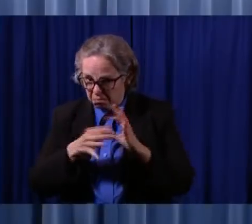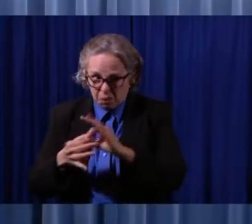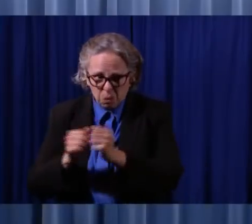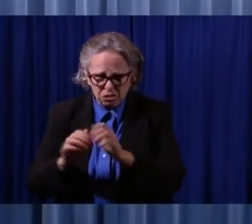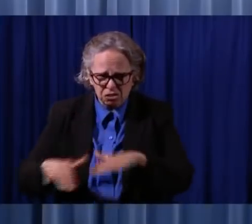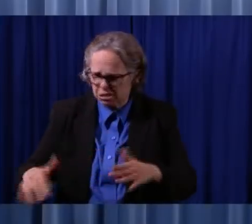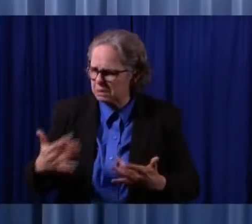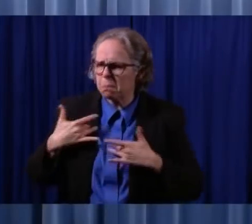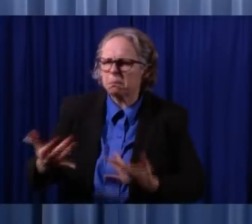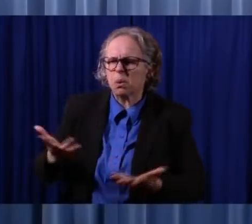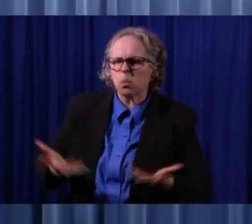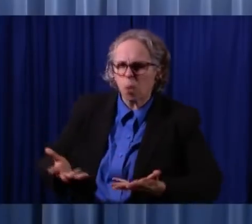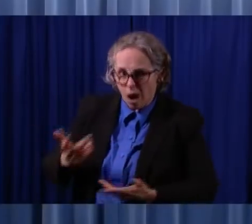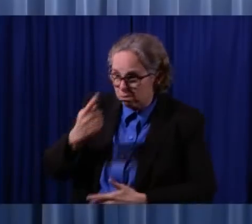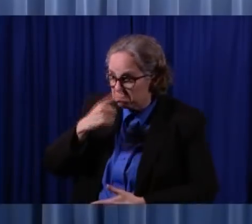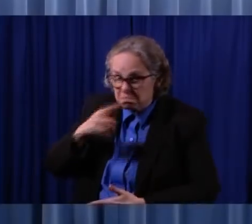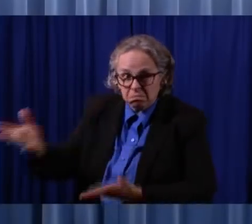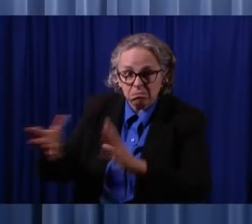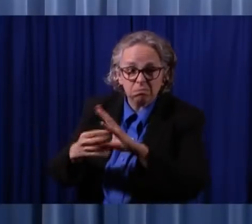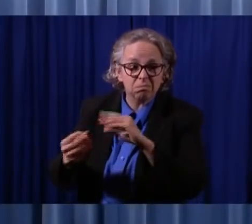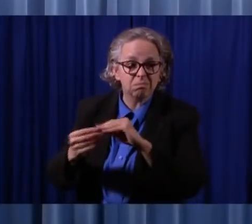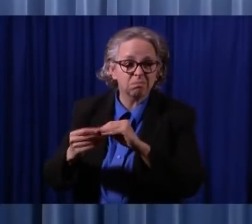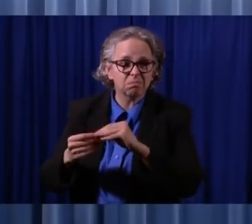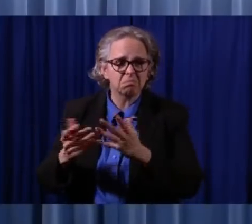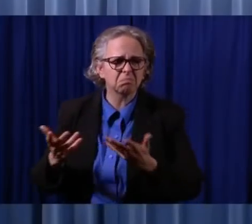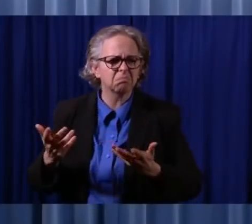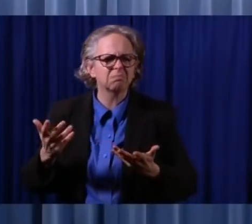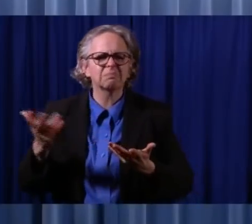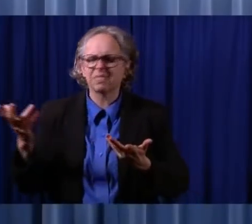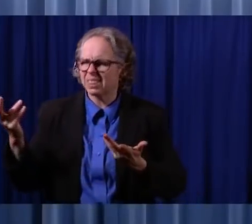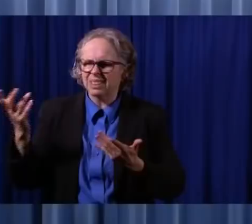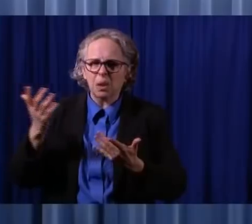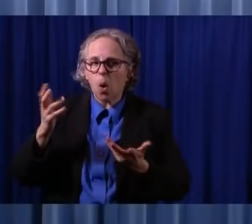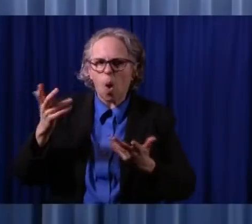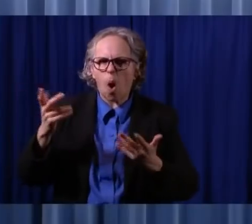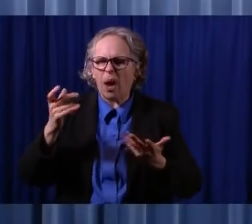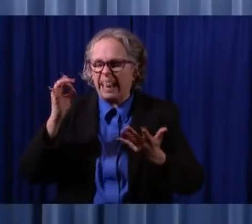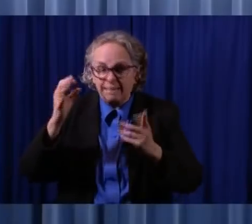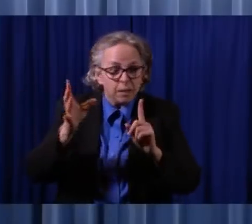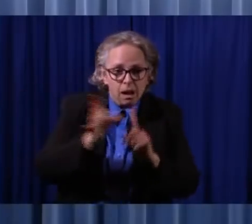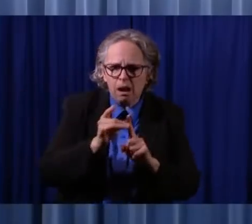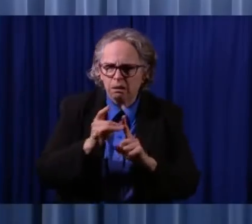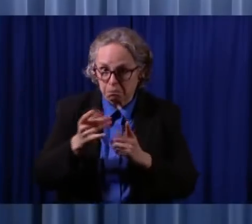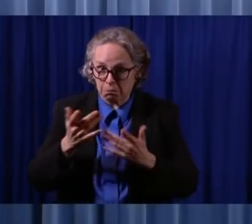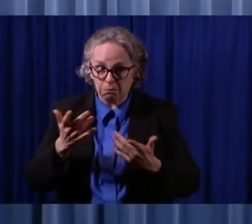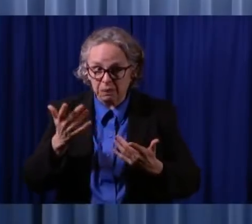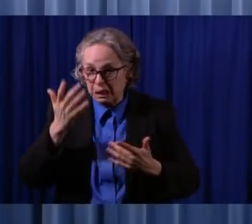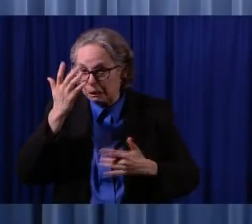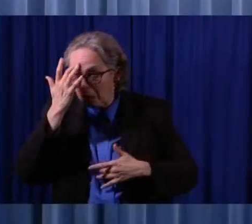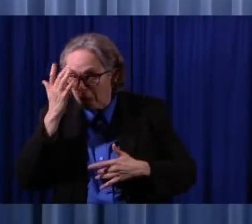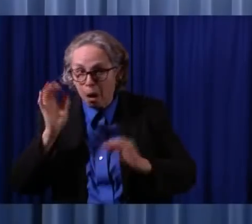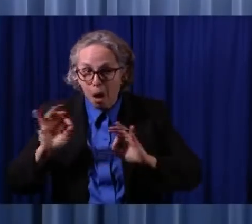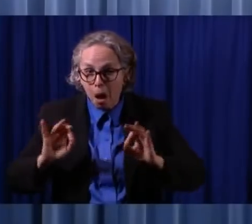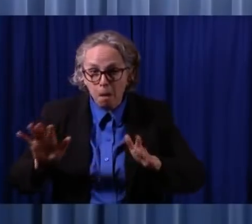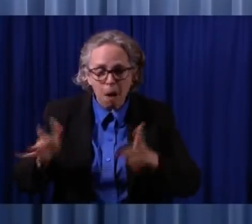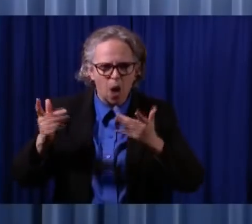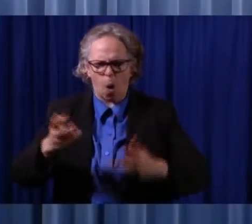CHILDREN. WE ARE BEING PROCEEDING ON THE ASSUMPTION AND THE DATA HAS SHOWN THAT CHILDREN GENERALLY, DO NOT GET